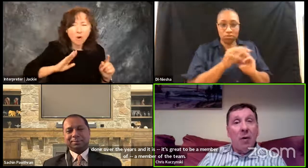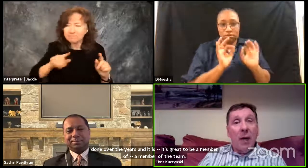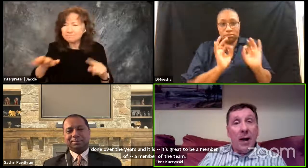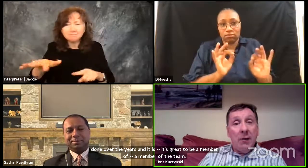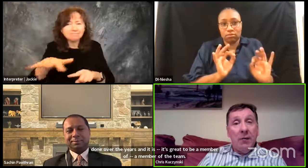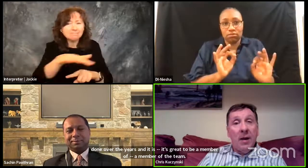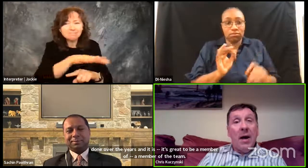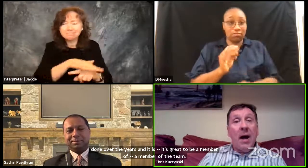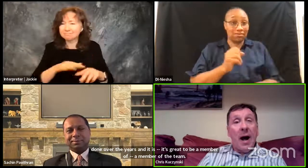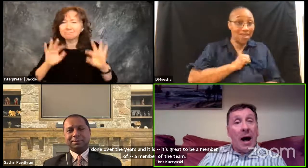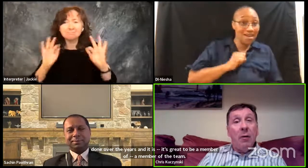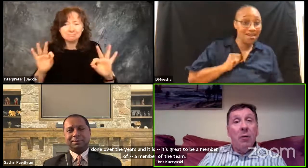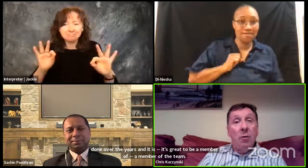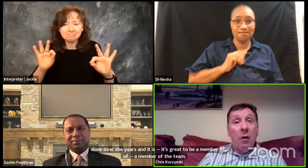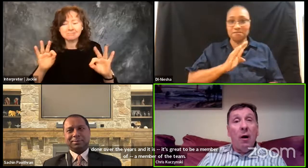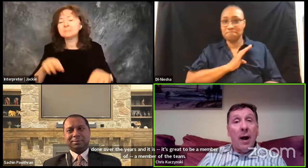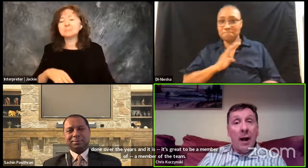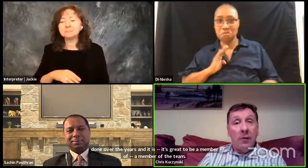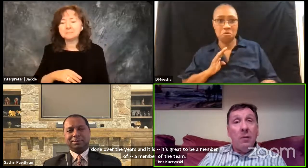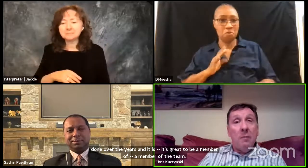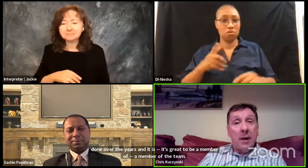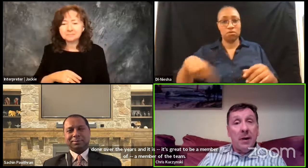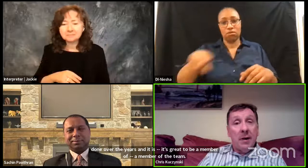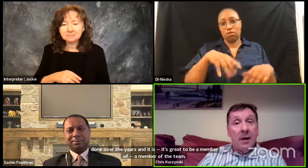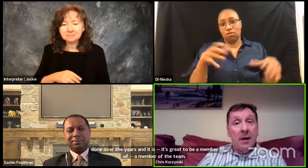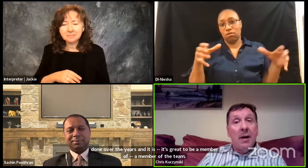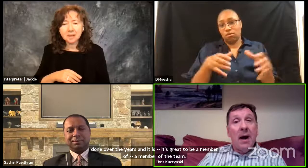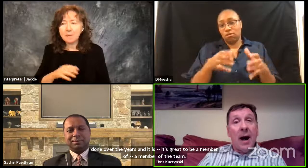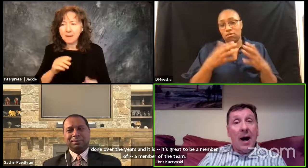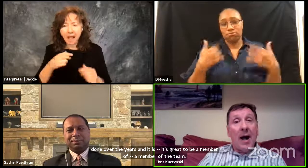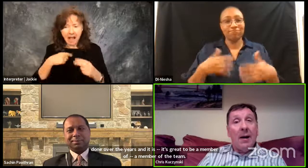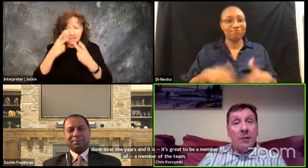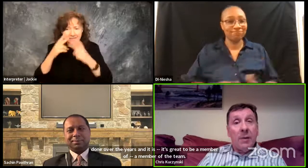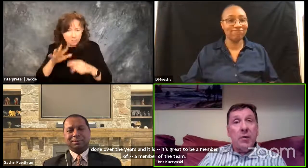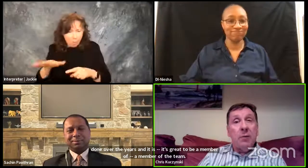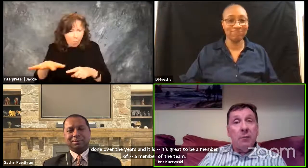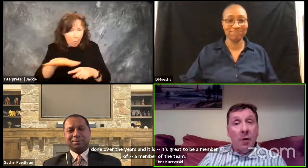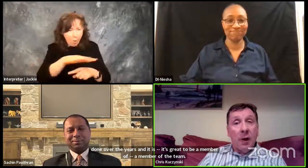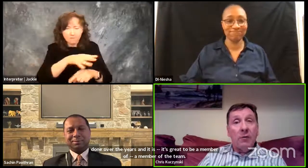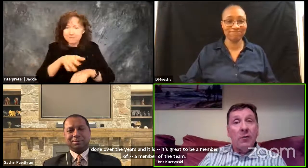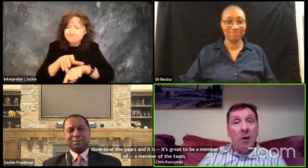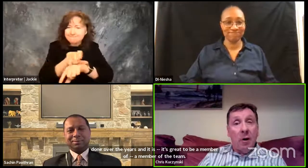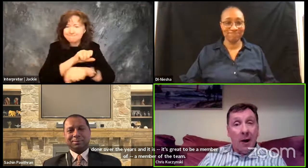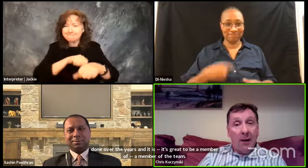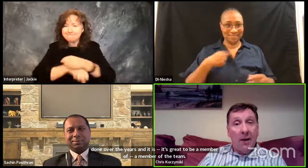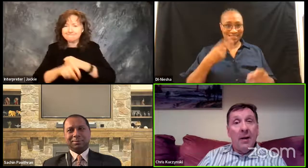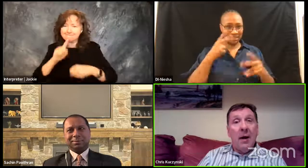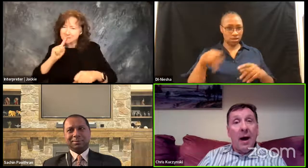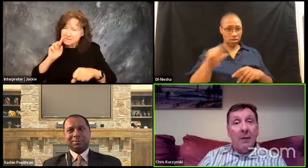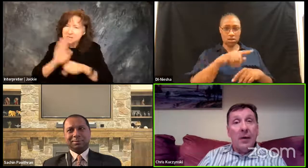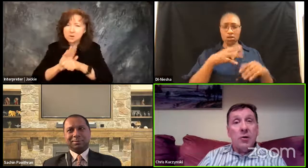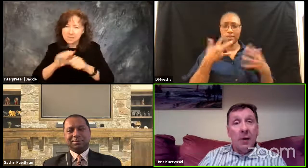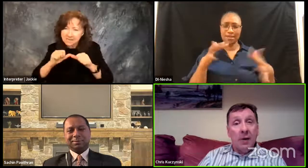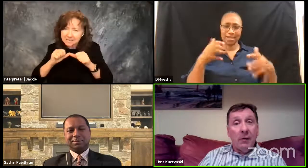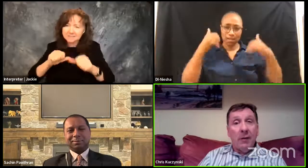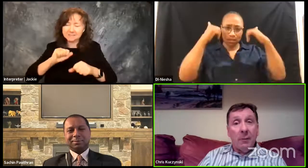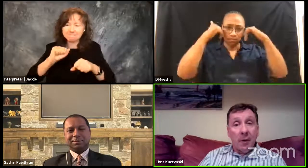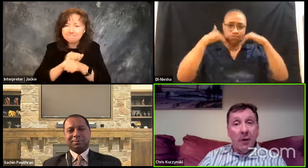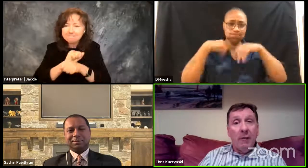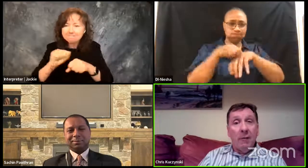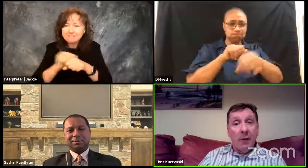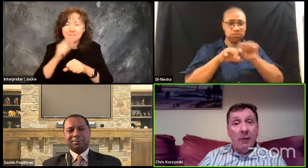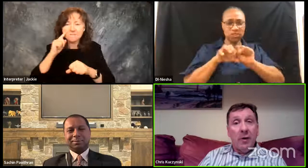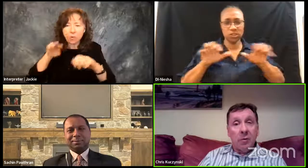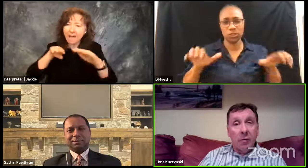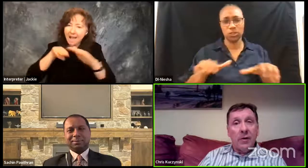employees, who are as committed and as mission-focused on the issue of accessibility for individuals